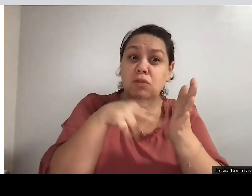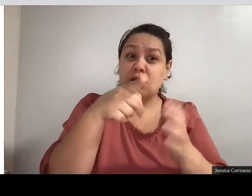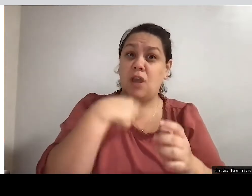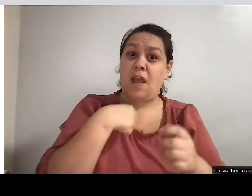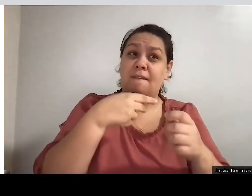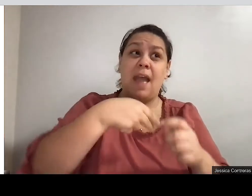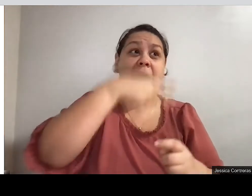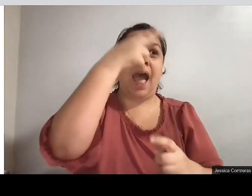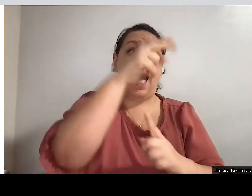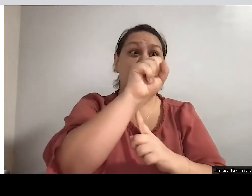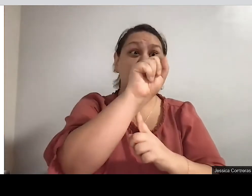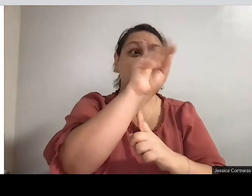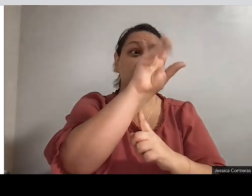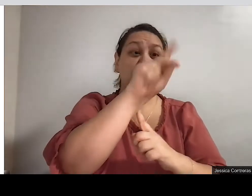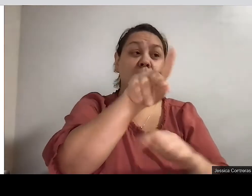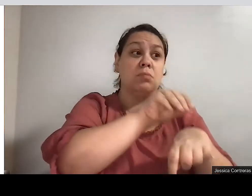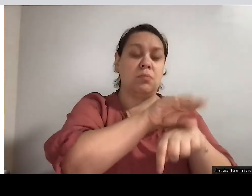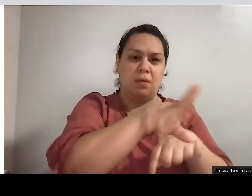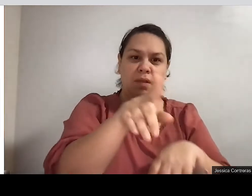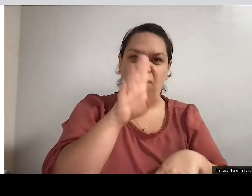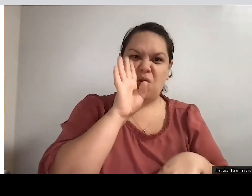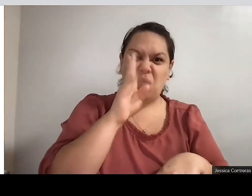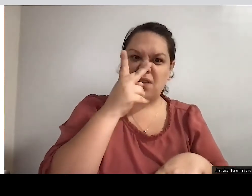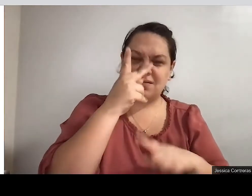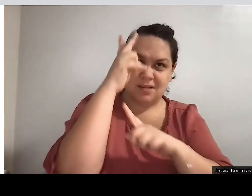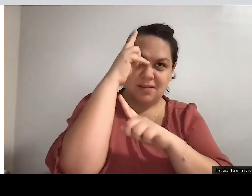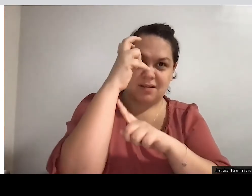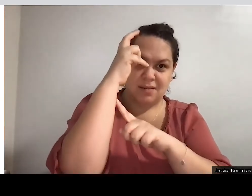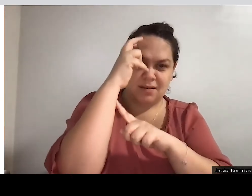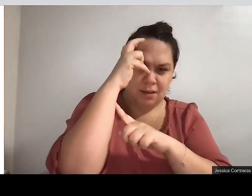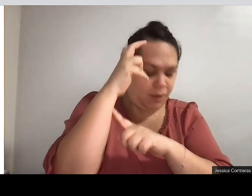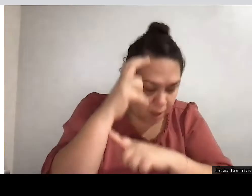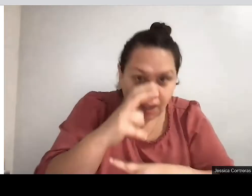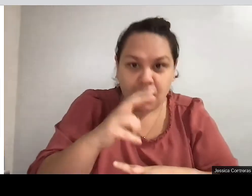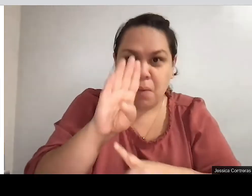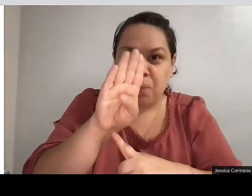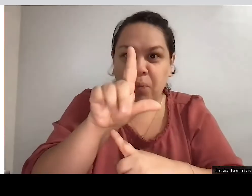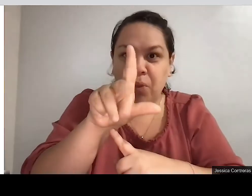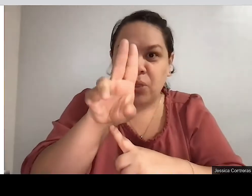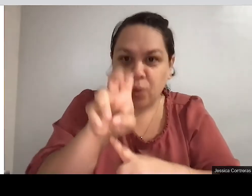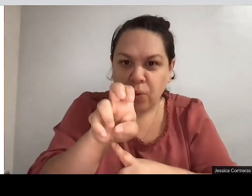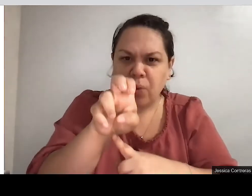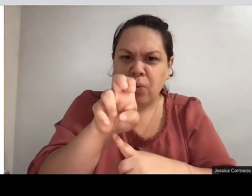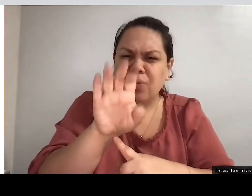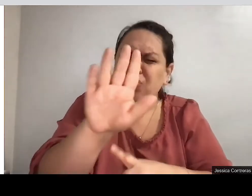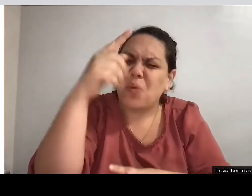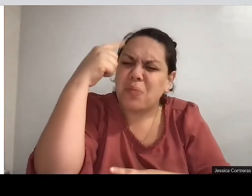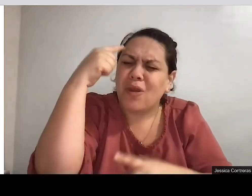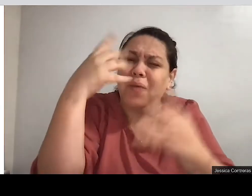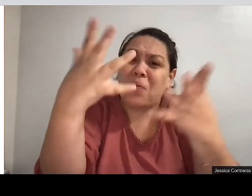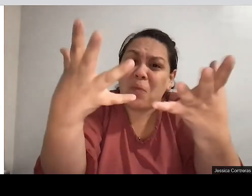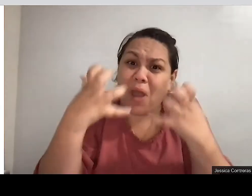A person who is a strong reader experiences a strong Stroop effect because they will automatically process the word “blue.”